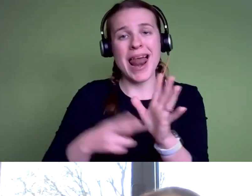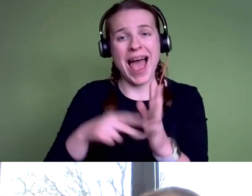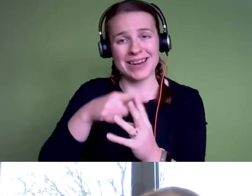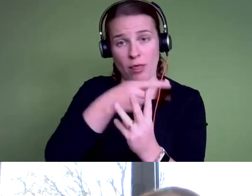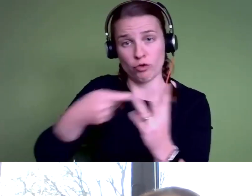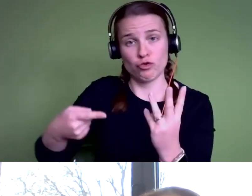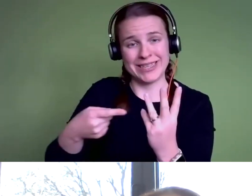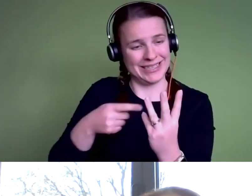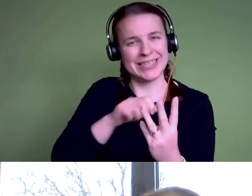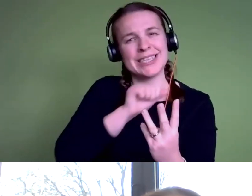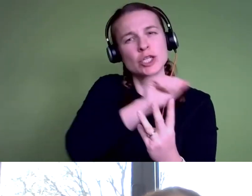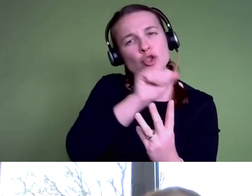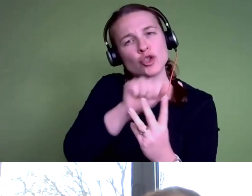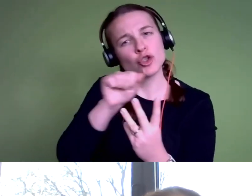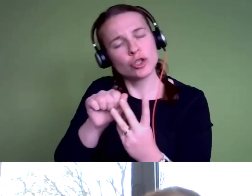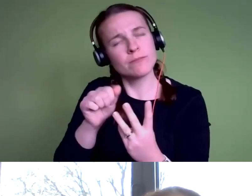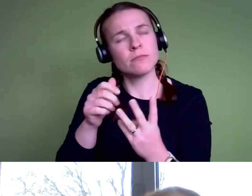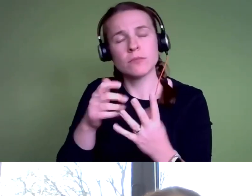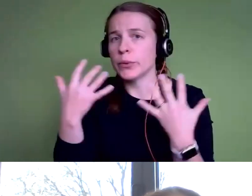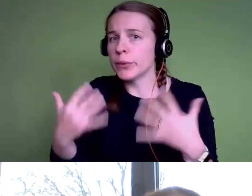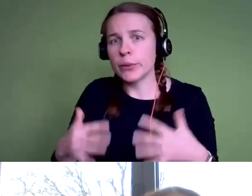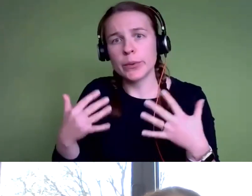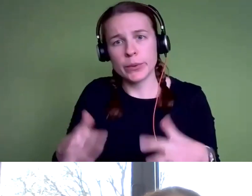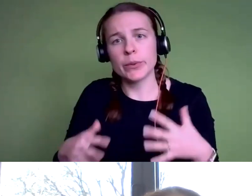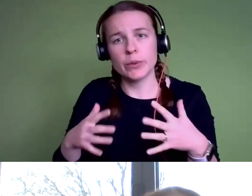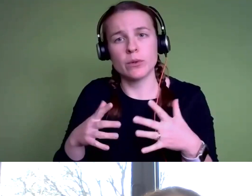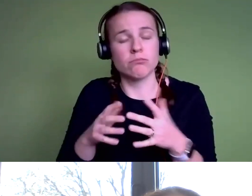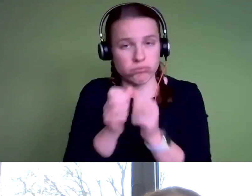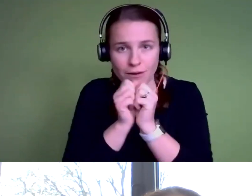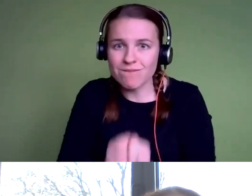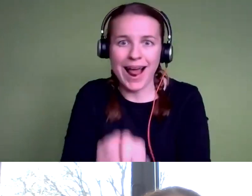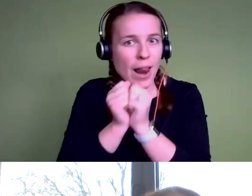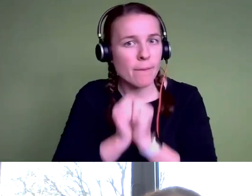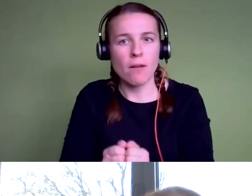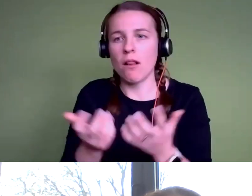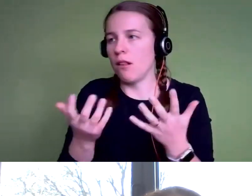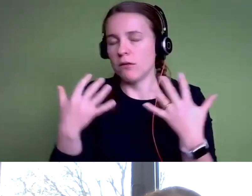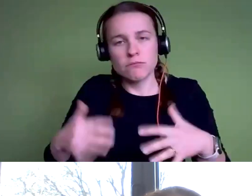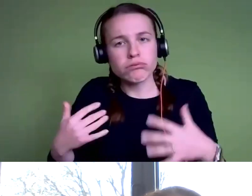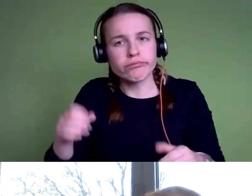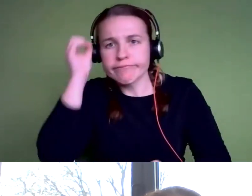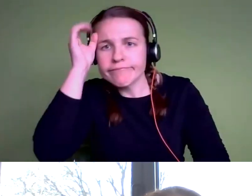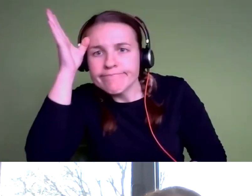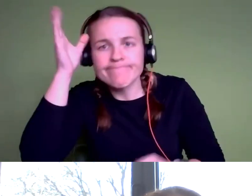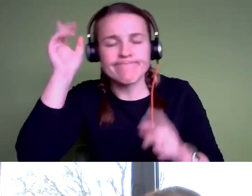hearing from today were Thrive, the artist Justin Wiggan, and of course with the designer Mark Lane. These partners each